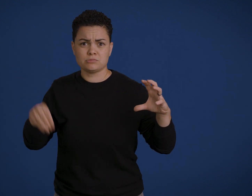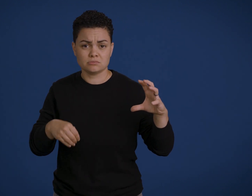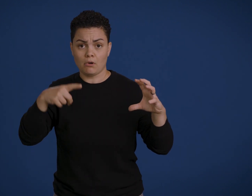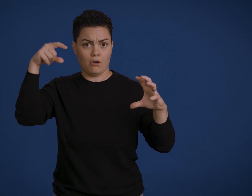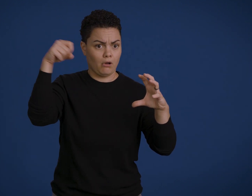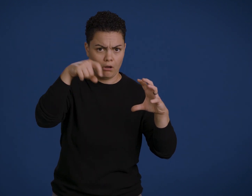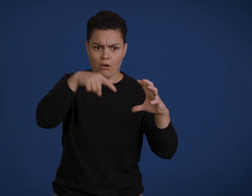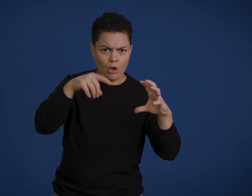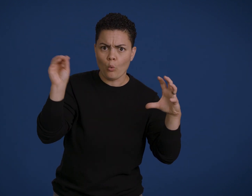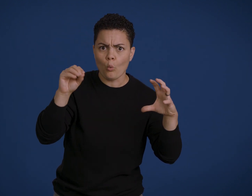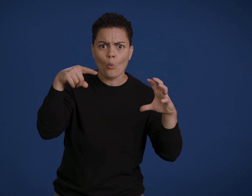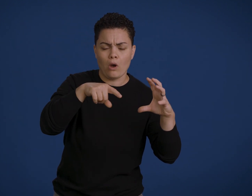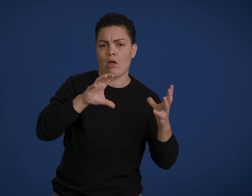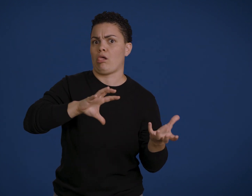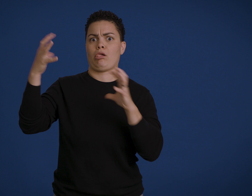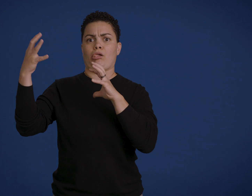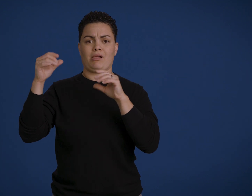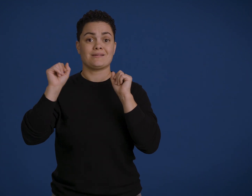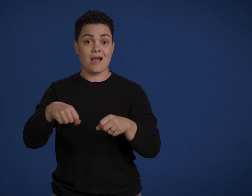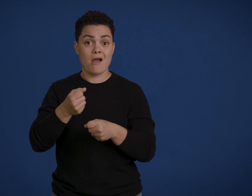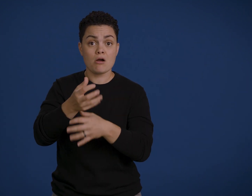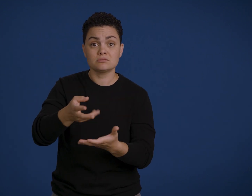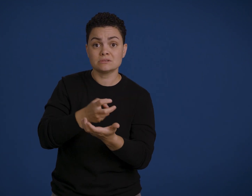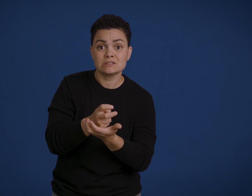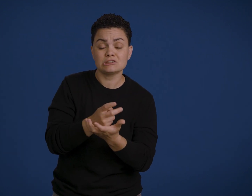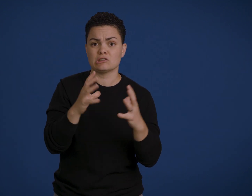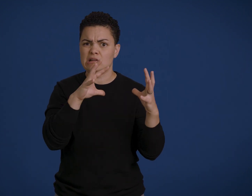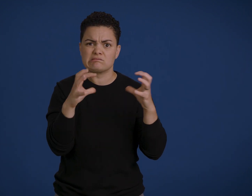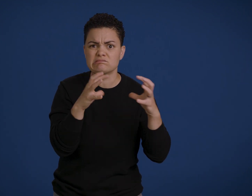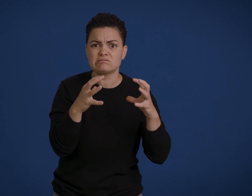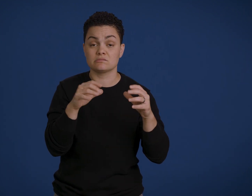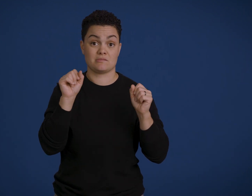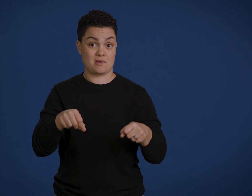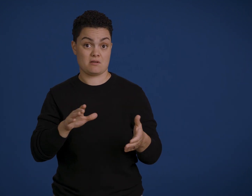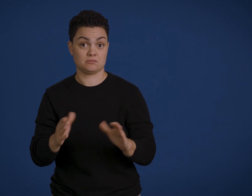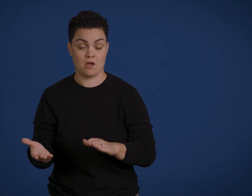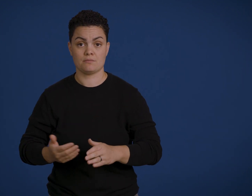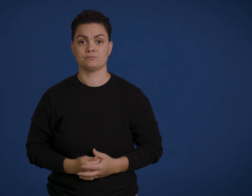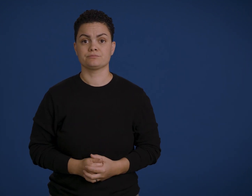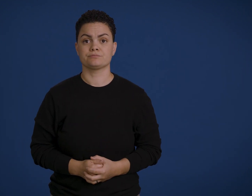It is dangerous to stop alcohol cold-turkey because it messes up this pathway and could cause death.